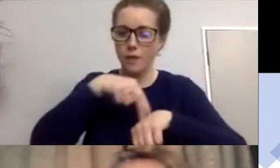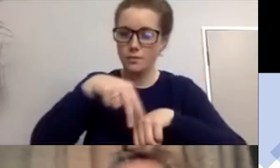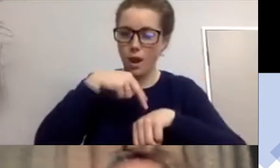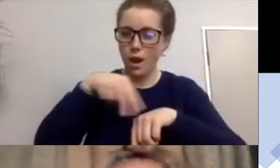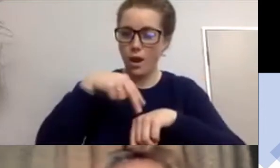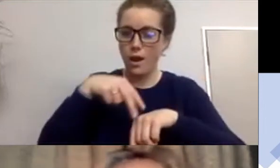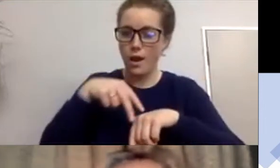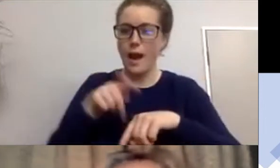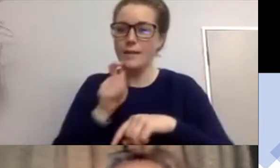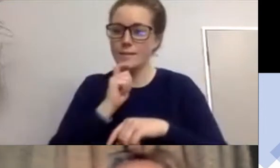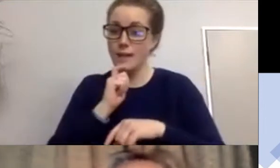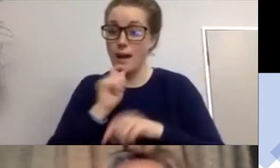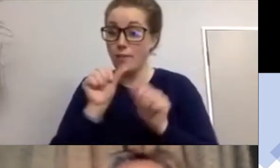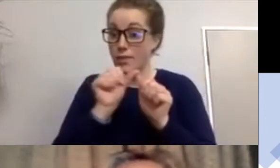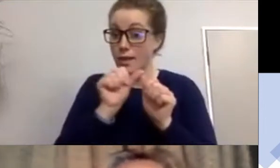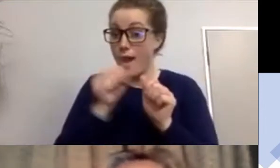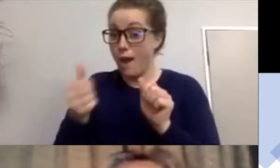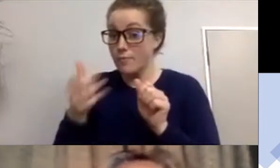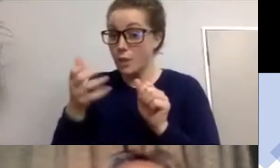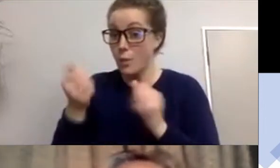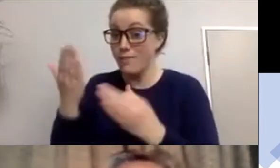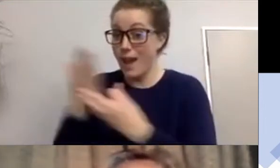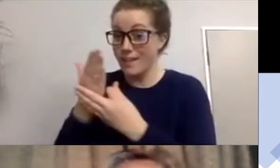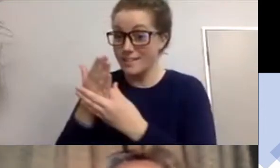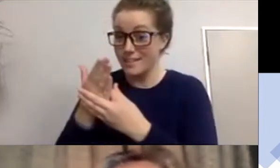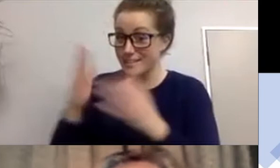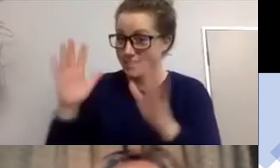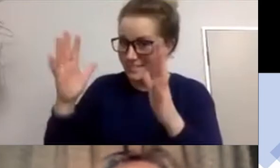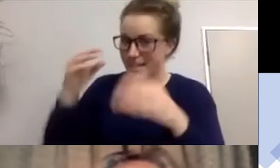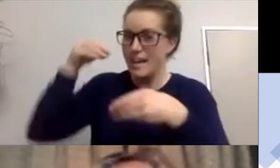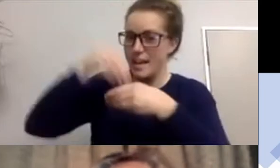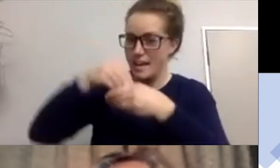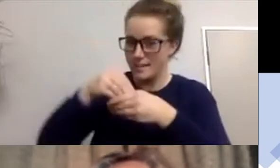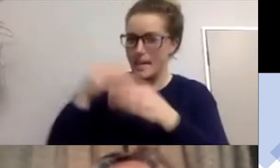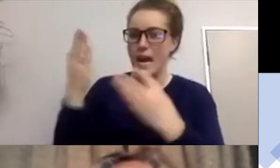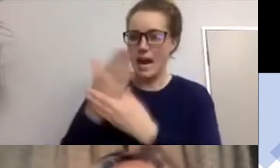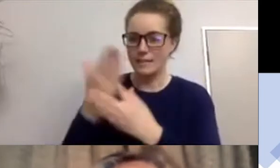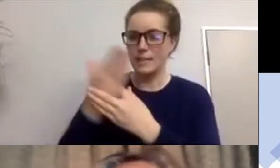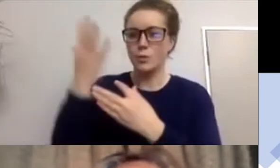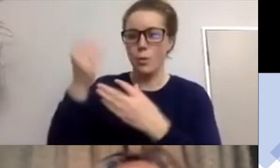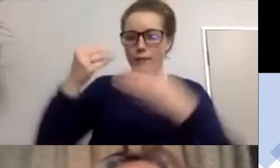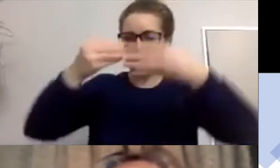but right after, you have access, and in there you have a drop-down which you can